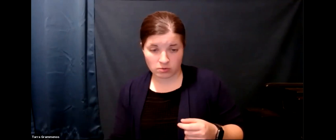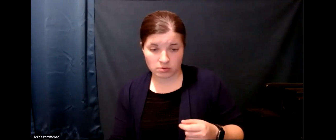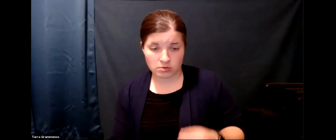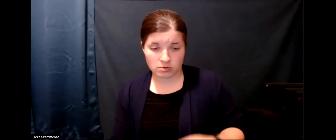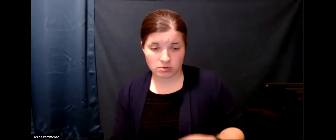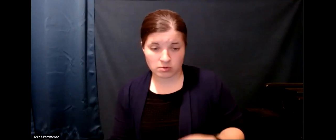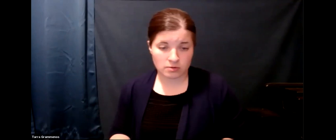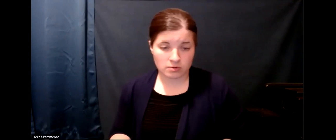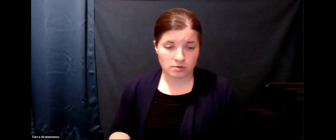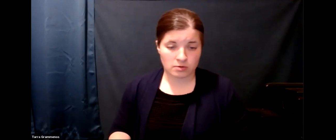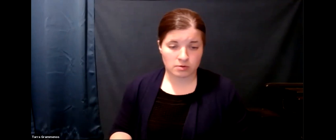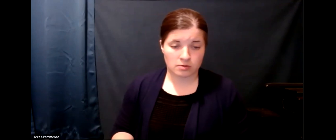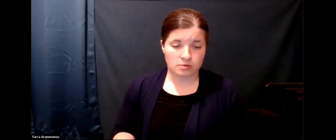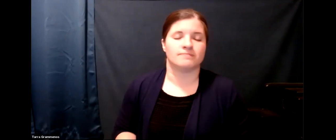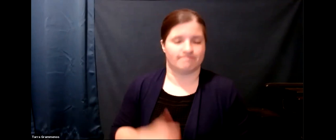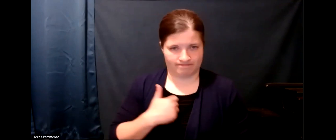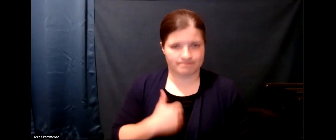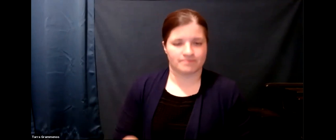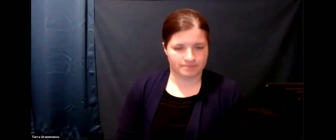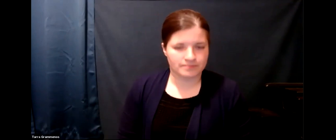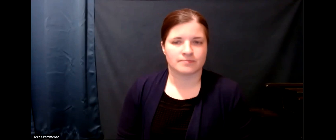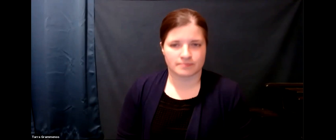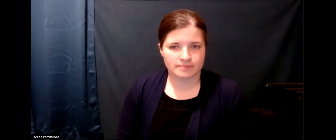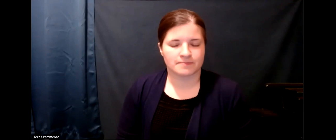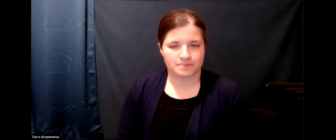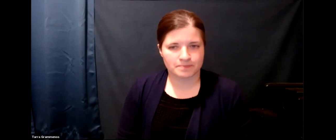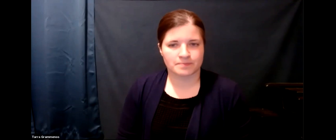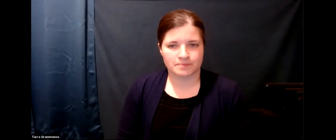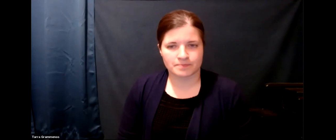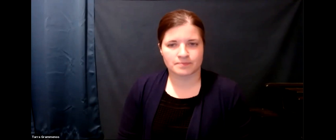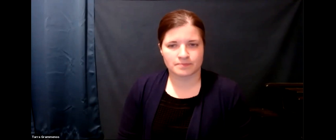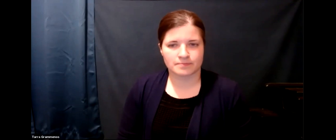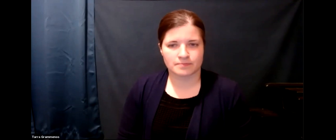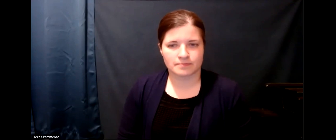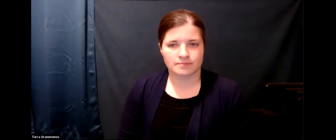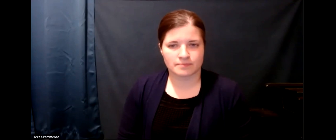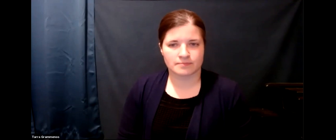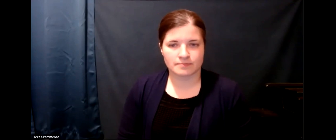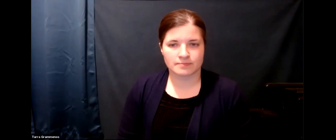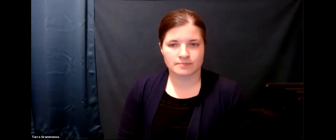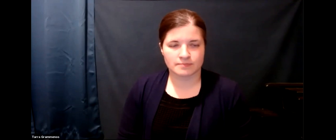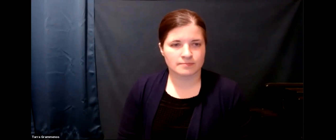I got the answer. So I appreciate that. Thank you.